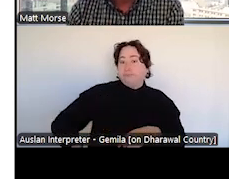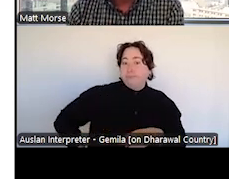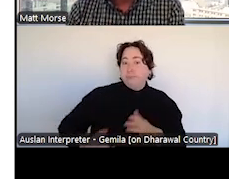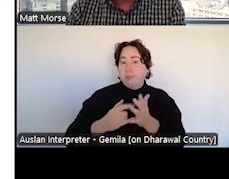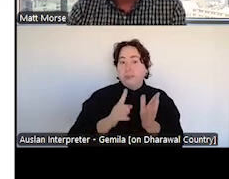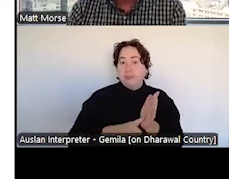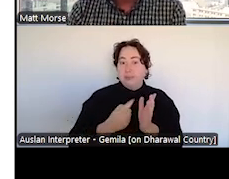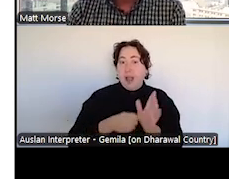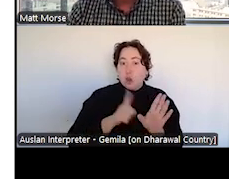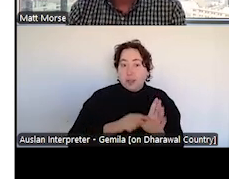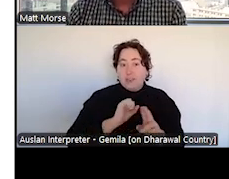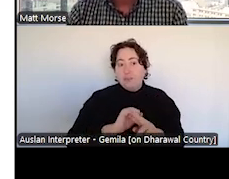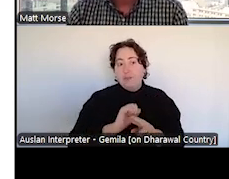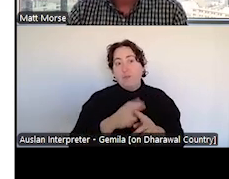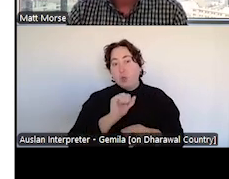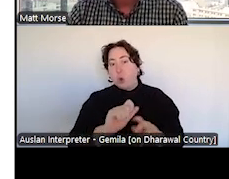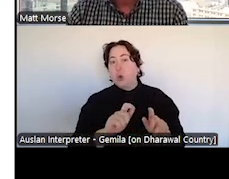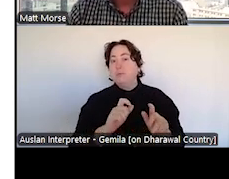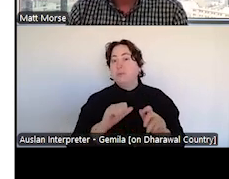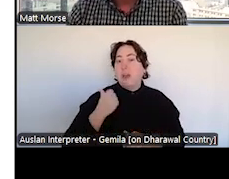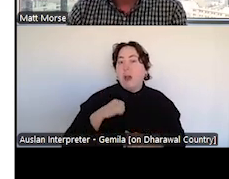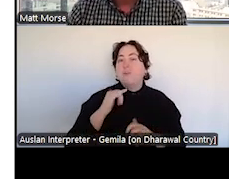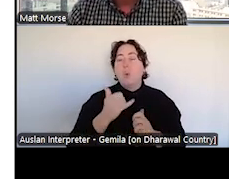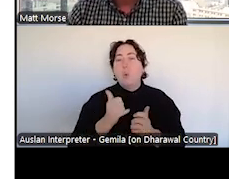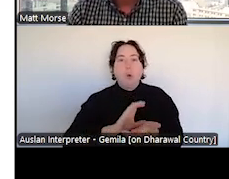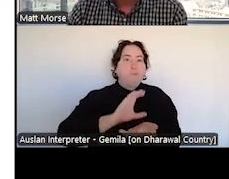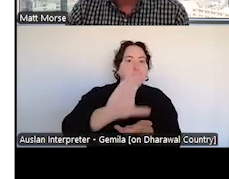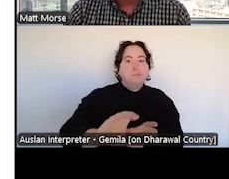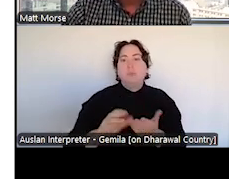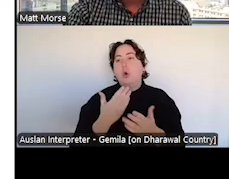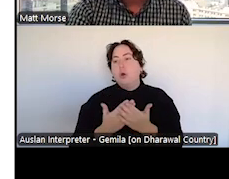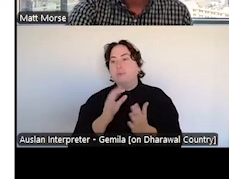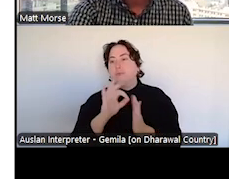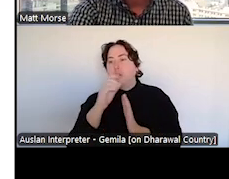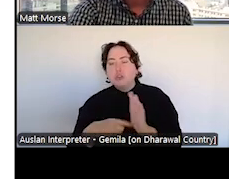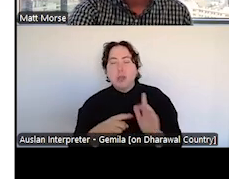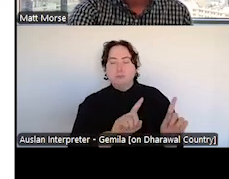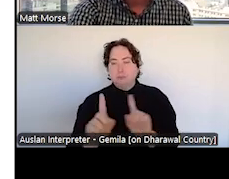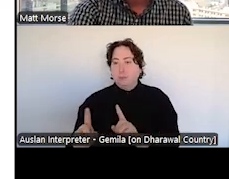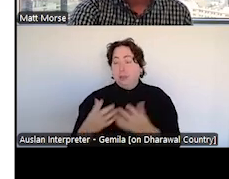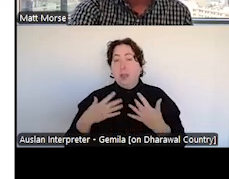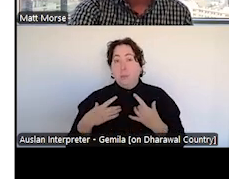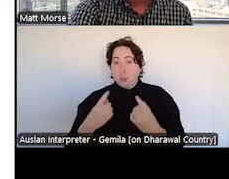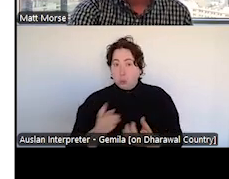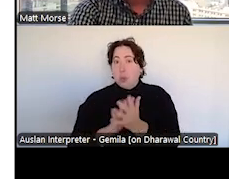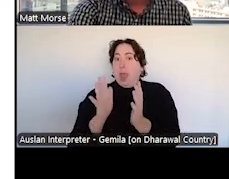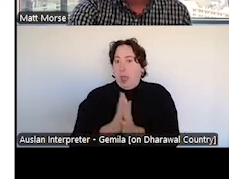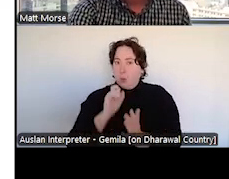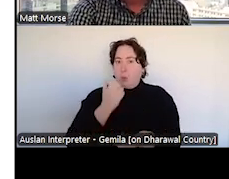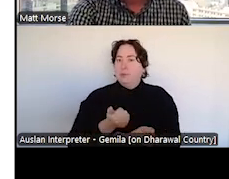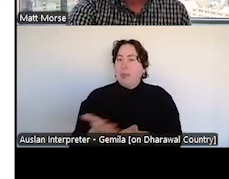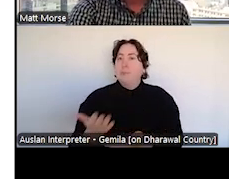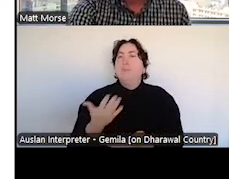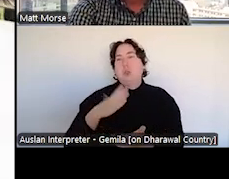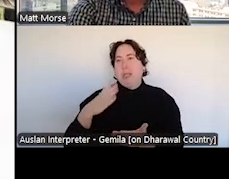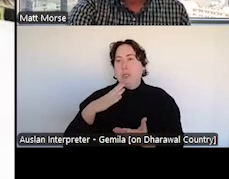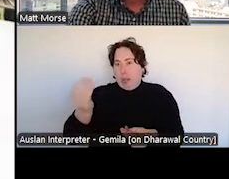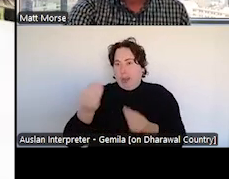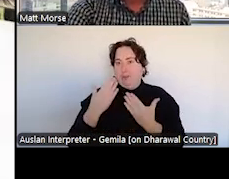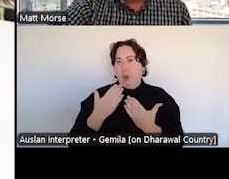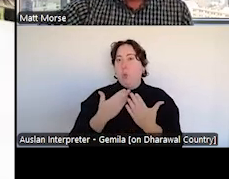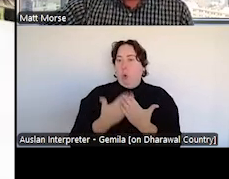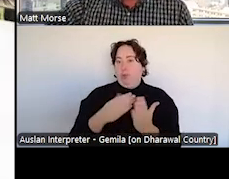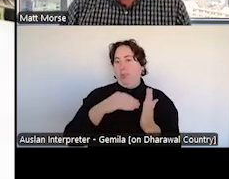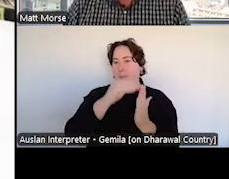money is up to you but we like to know how you will spend that within your application.